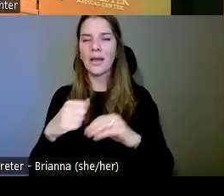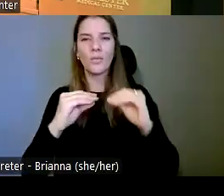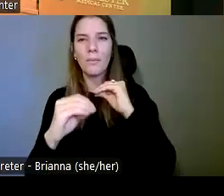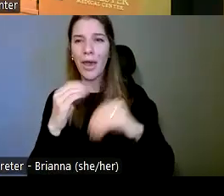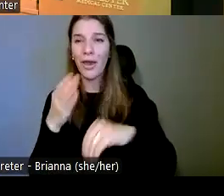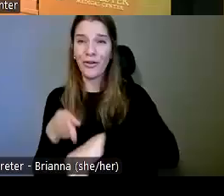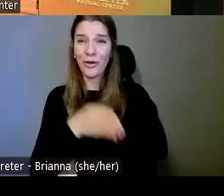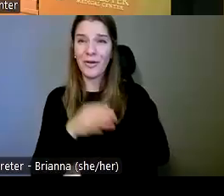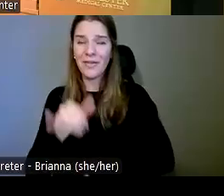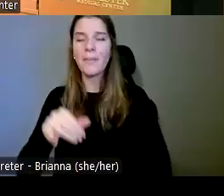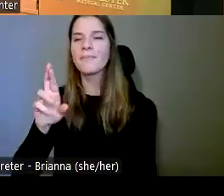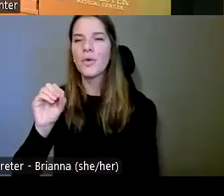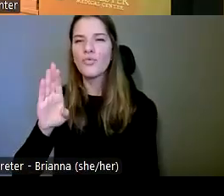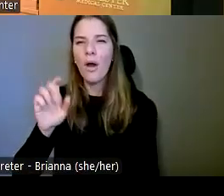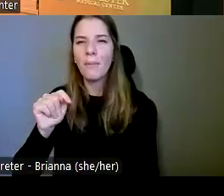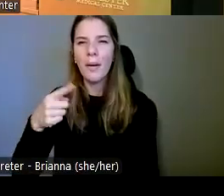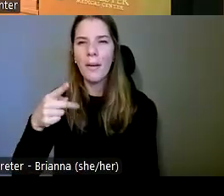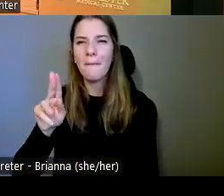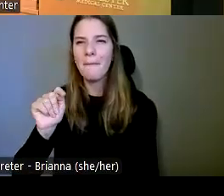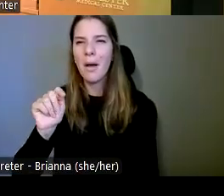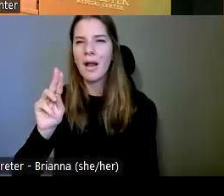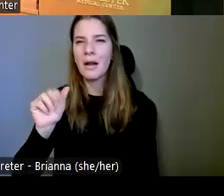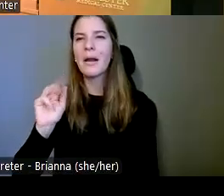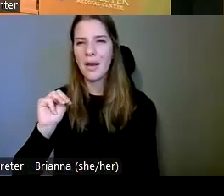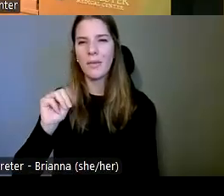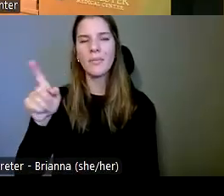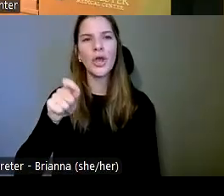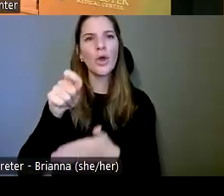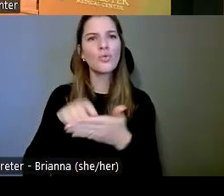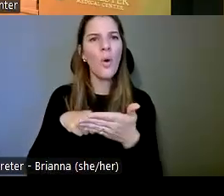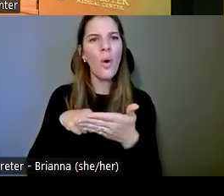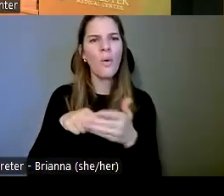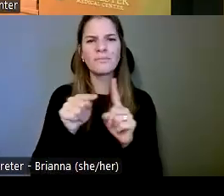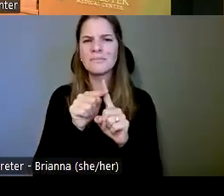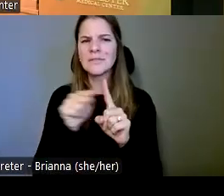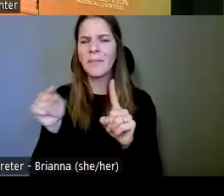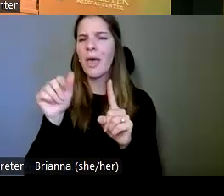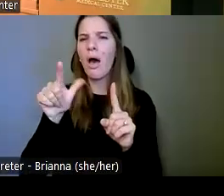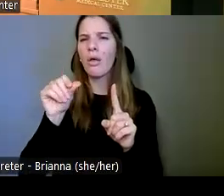Robert Putnham is a sort of person who wrote bowling alone about 25 years ago. Hugely